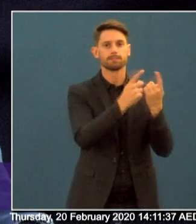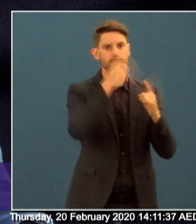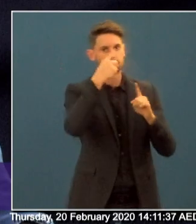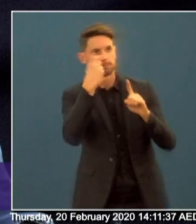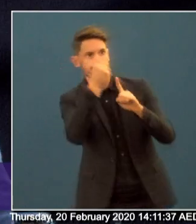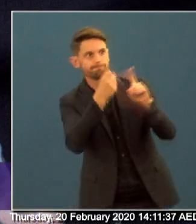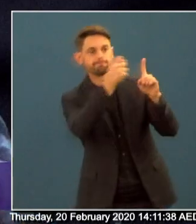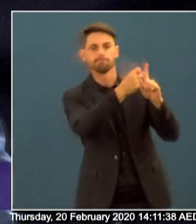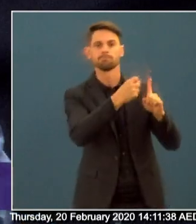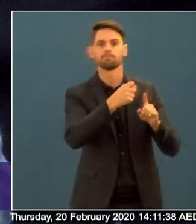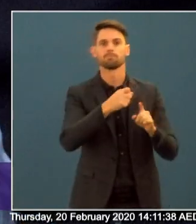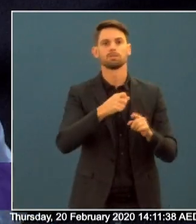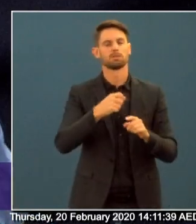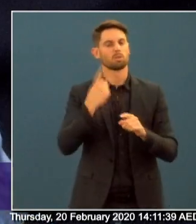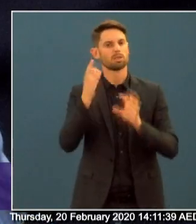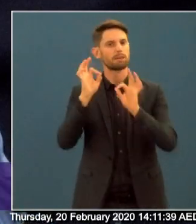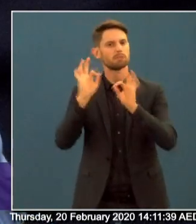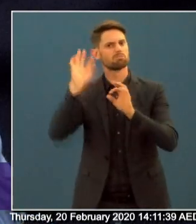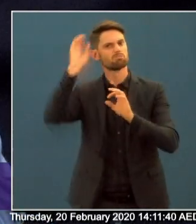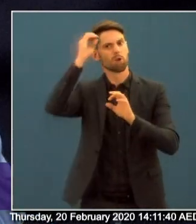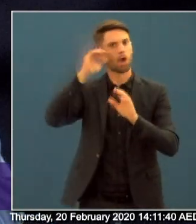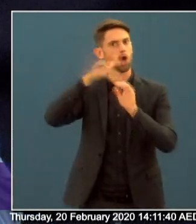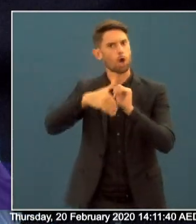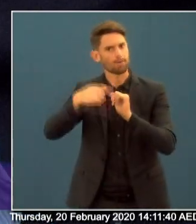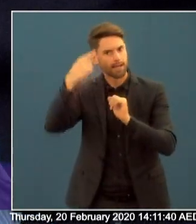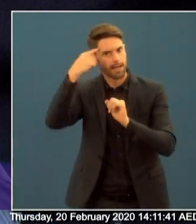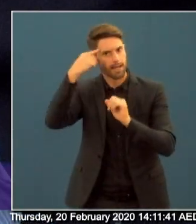for Intellectual Disability, which has led national advocacy, but that —